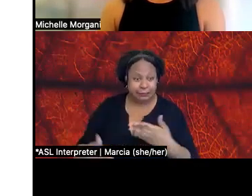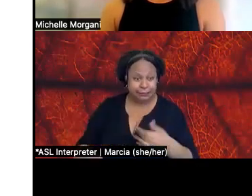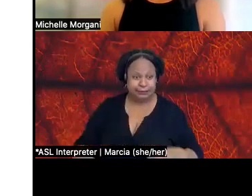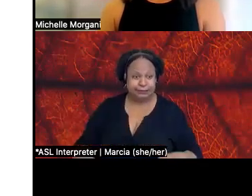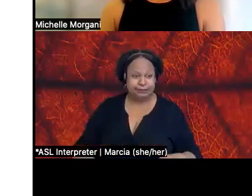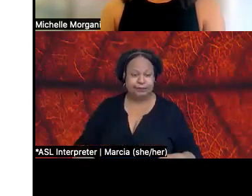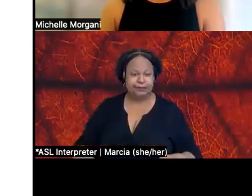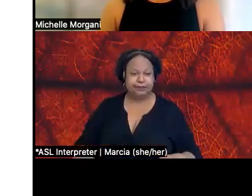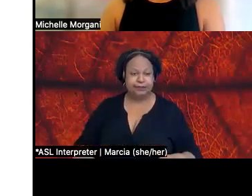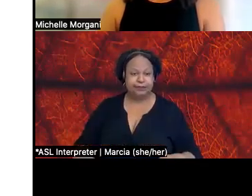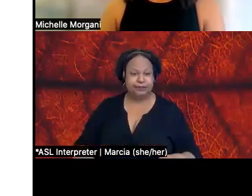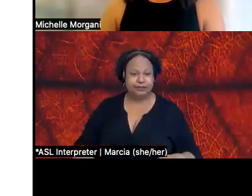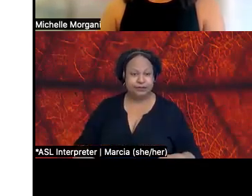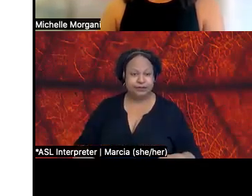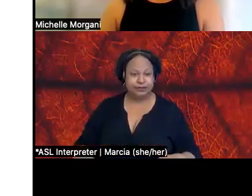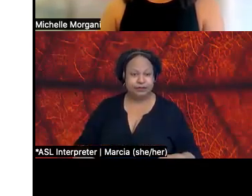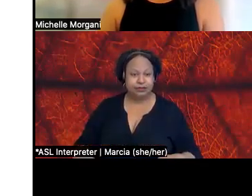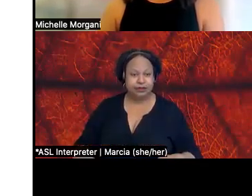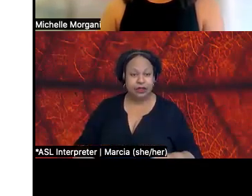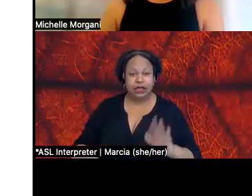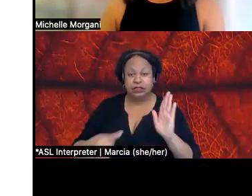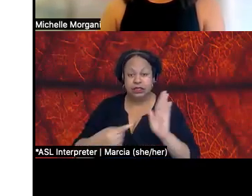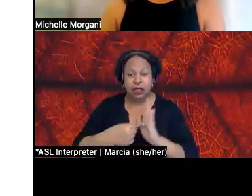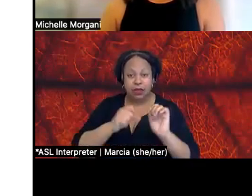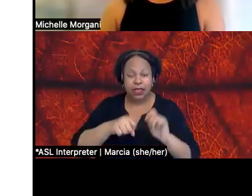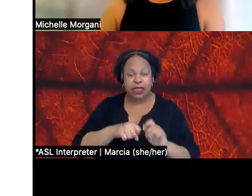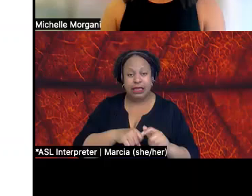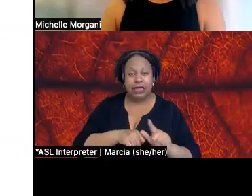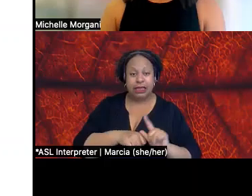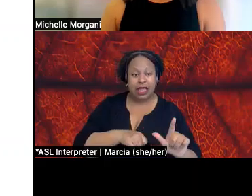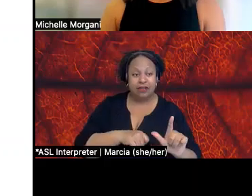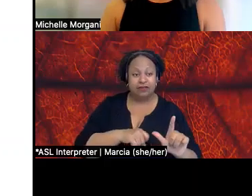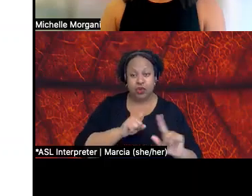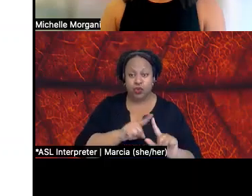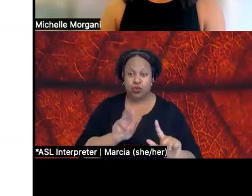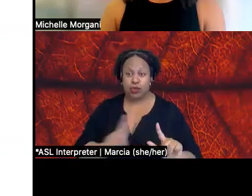So we can use a left to right mind map. And I've had one pictured here.